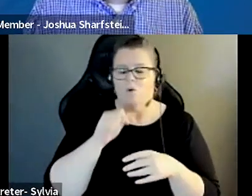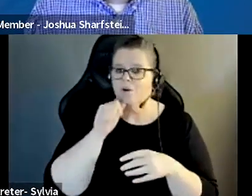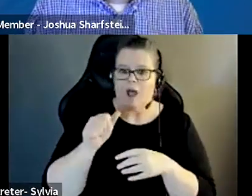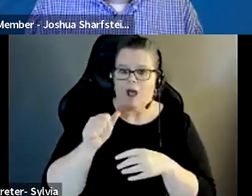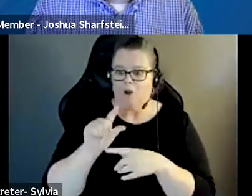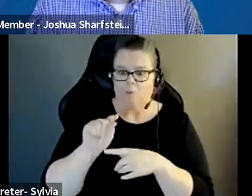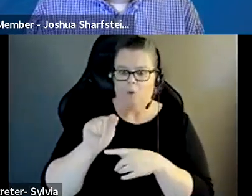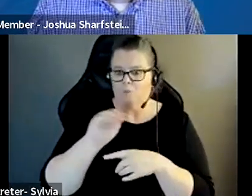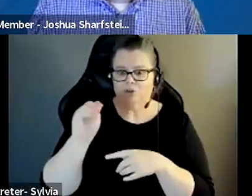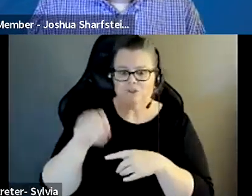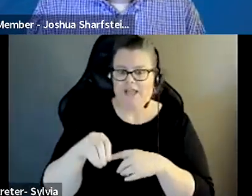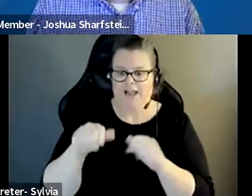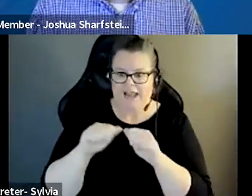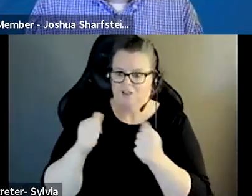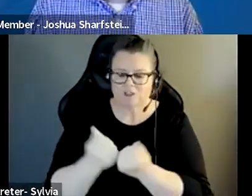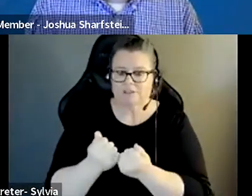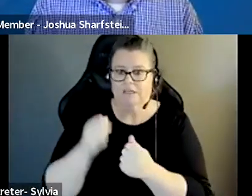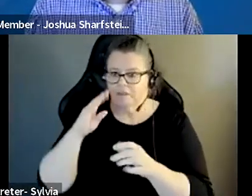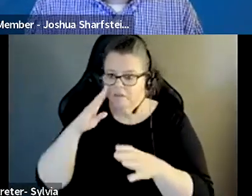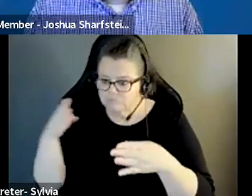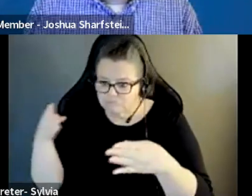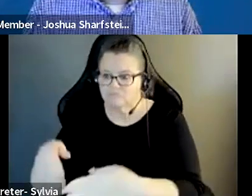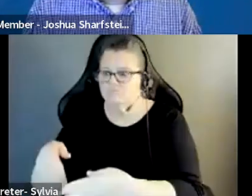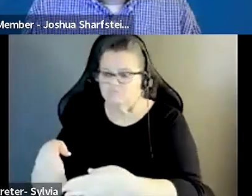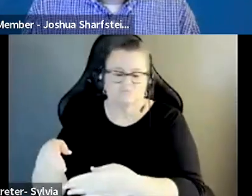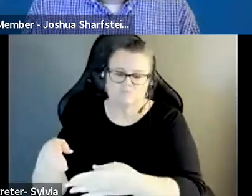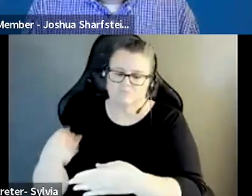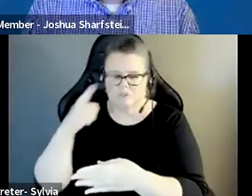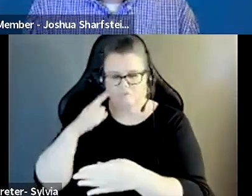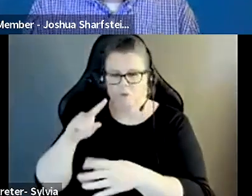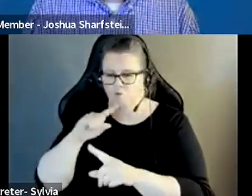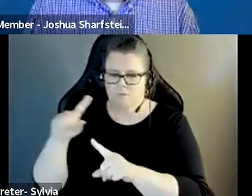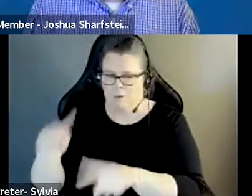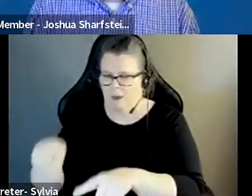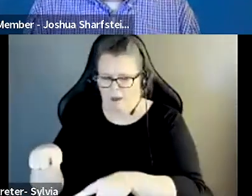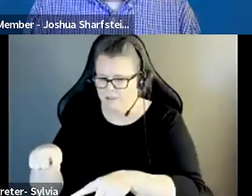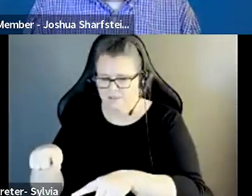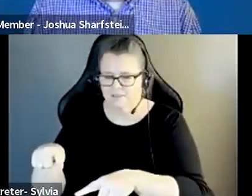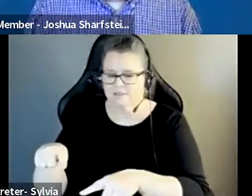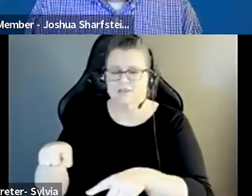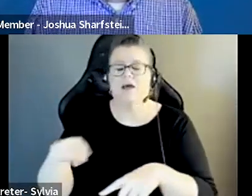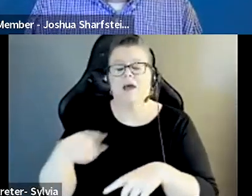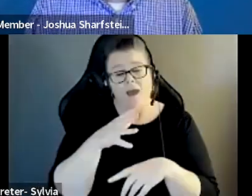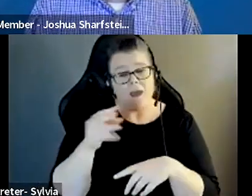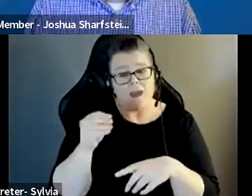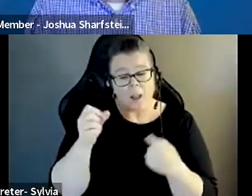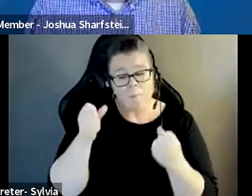at any given time for the response. And so that's actually -- and a lot of that work has happened already.